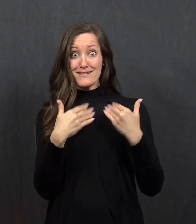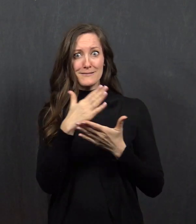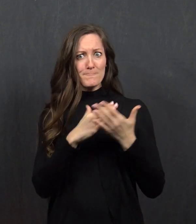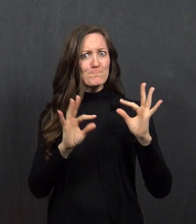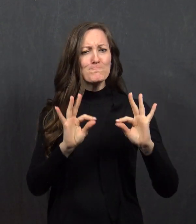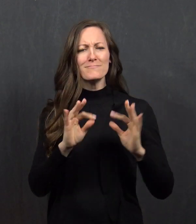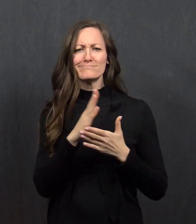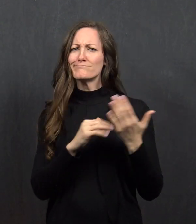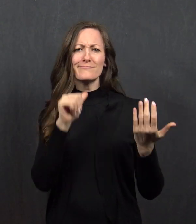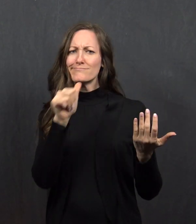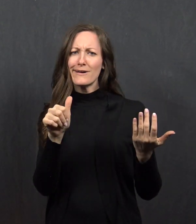some successfully, some not.